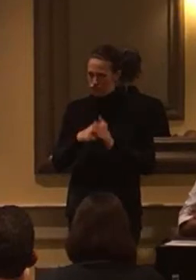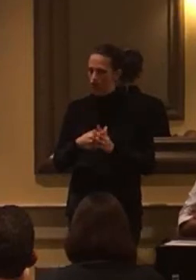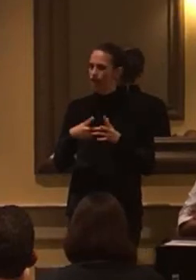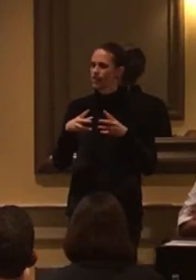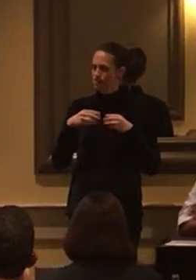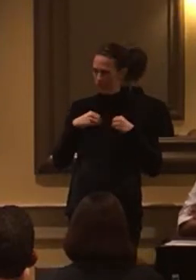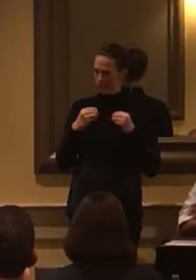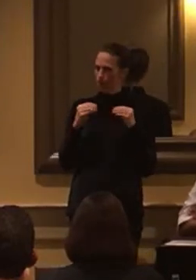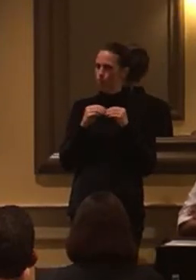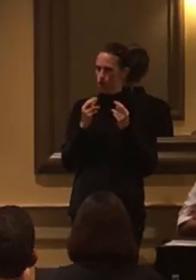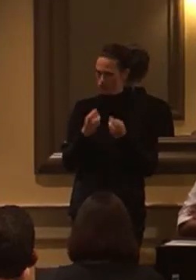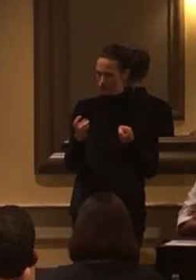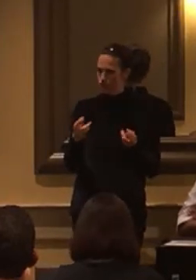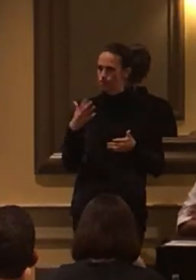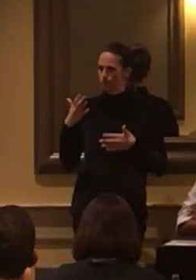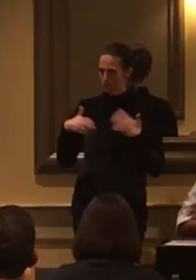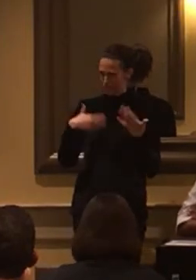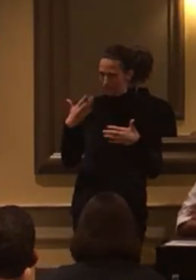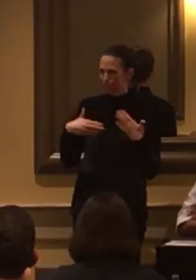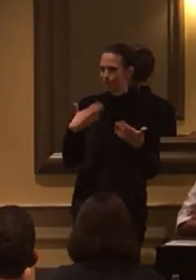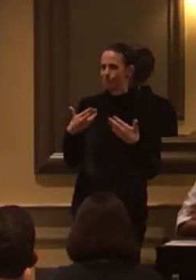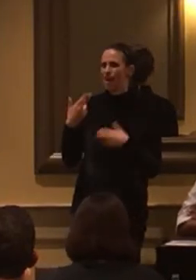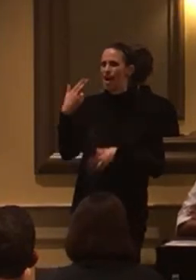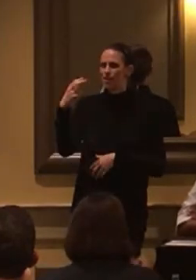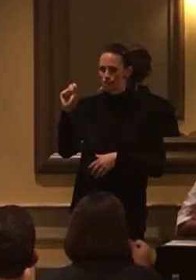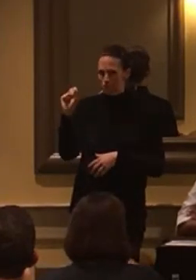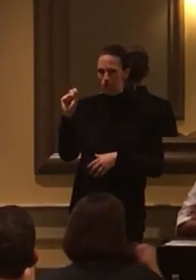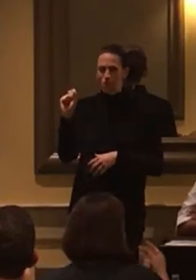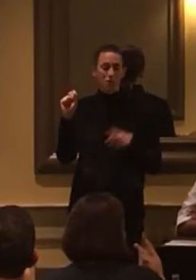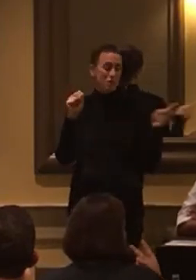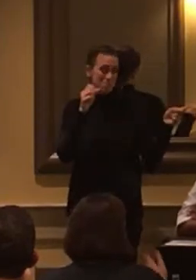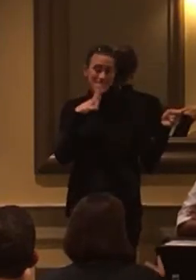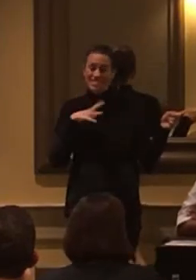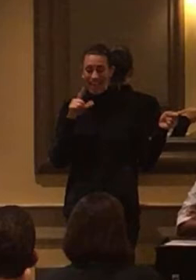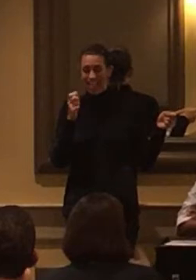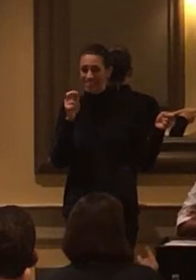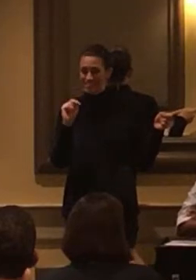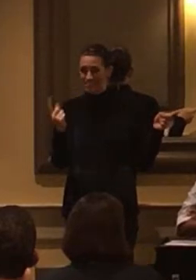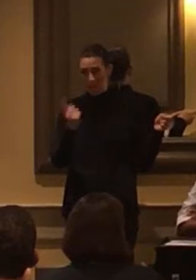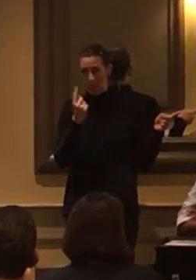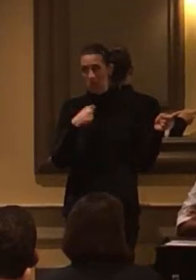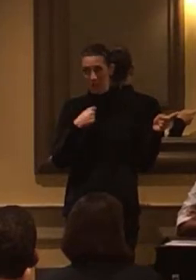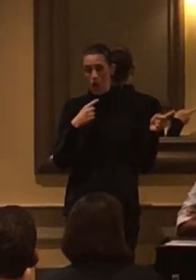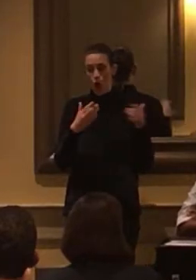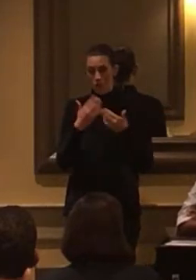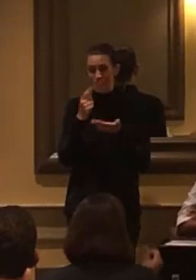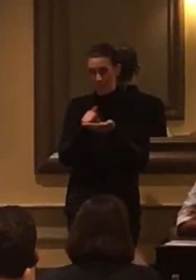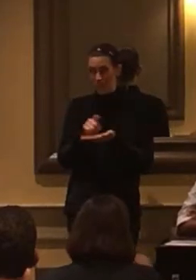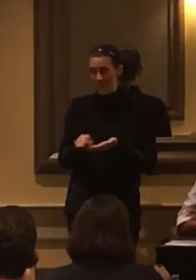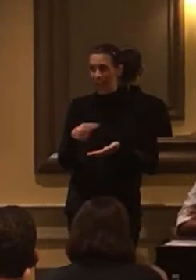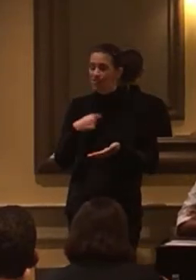I would have my Ms Allyson come up to me, like almost every week, you know, I'll be like, Ms Allyson, you come late today?